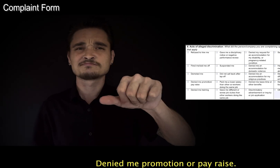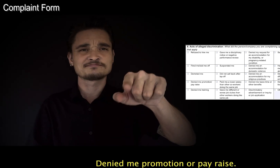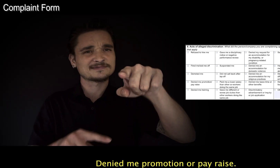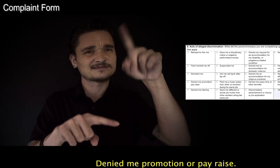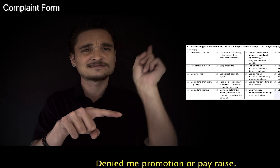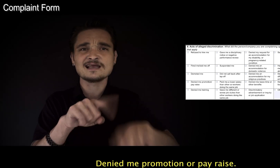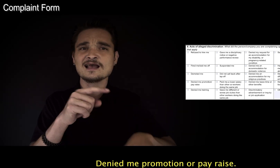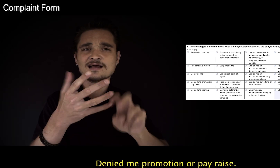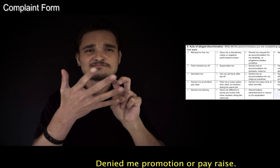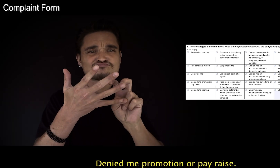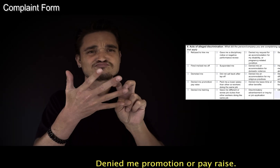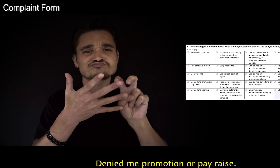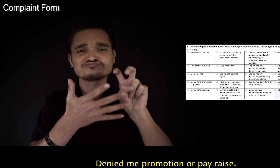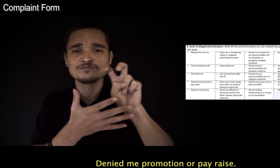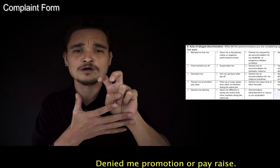Denied me promotion or pay raise.